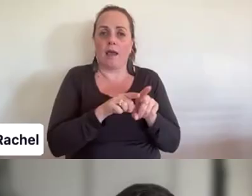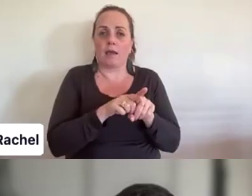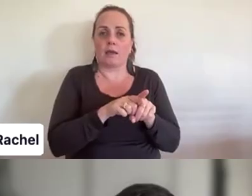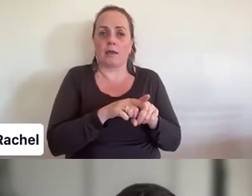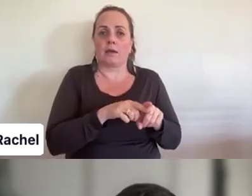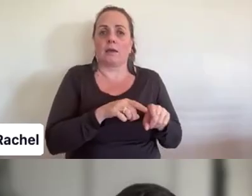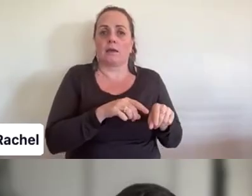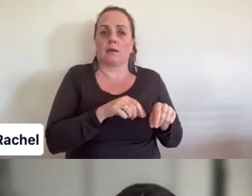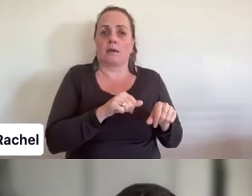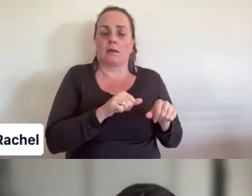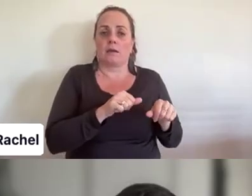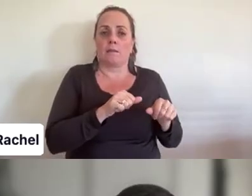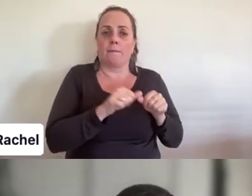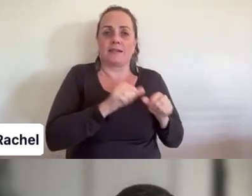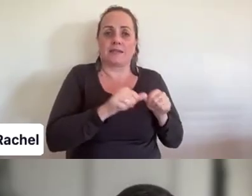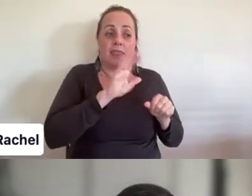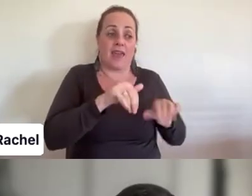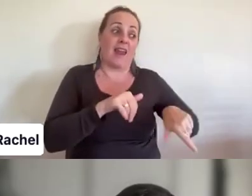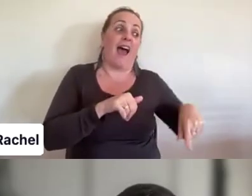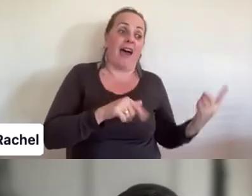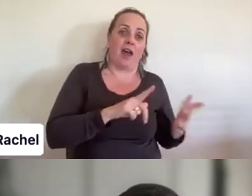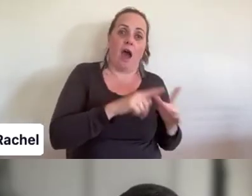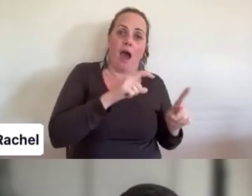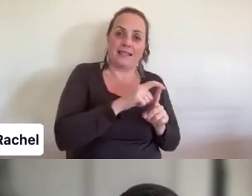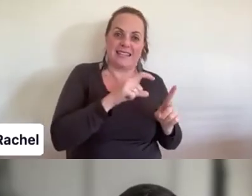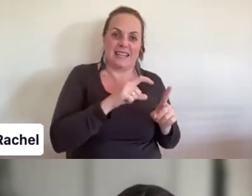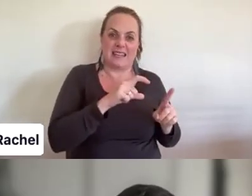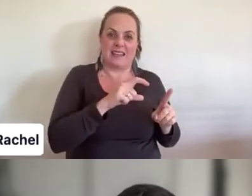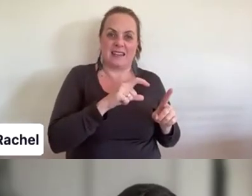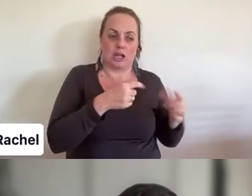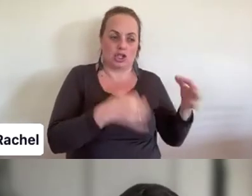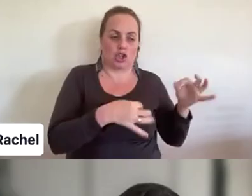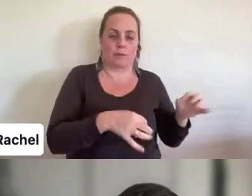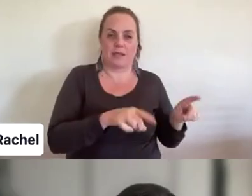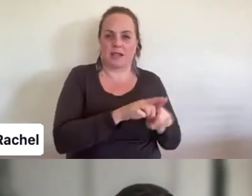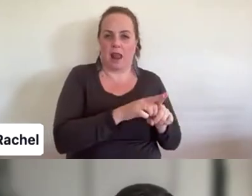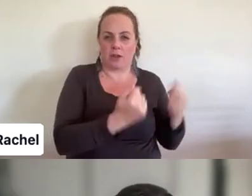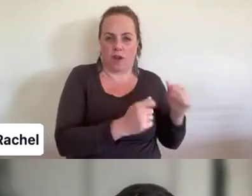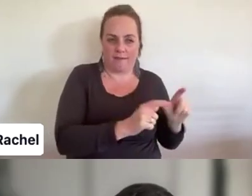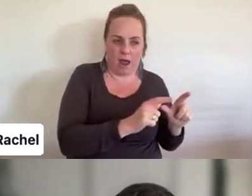in ID documents like the NZTA driver's licence, and we're getting closer and closer to levels of